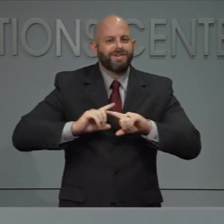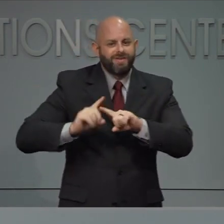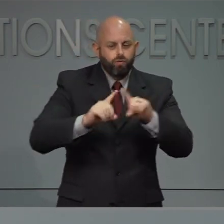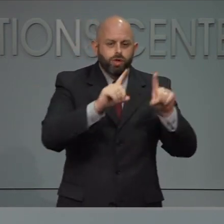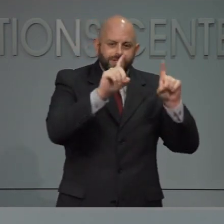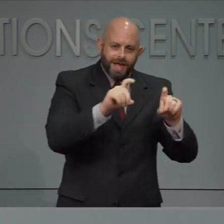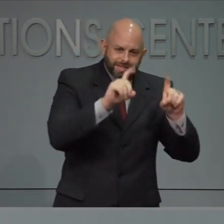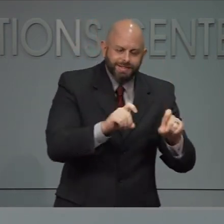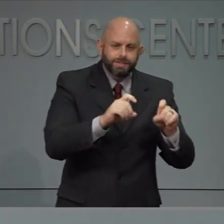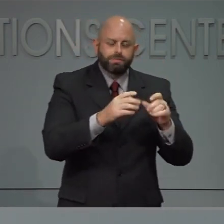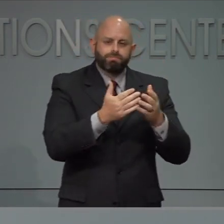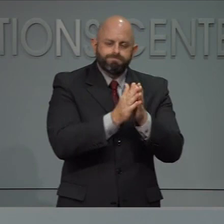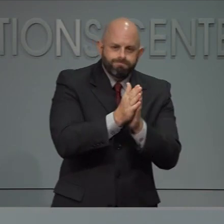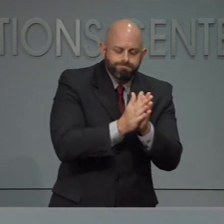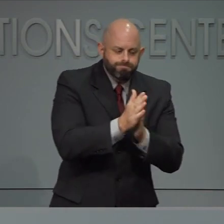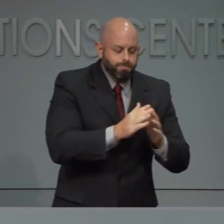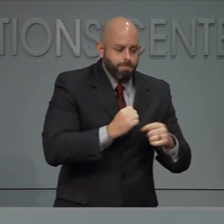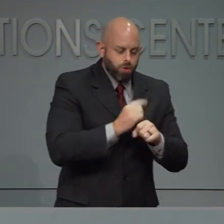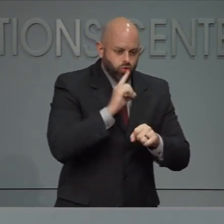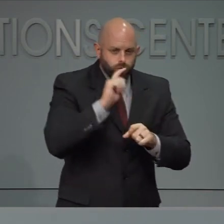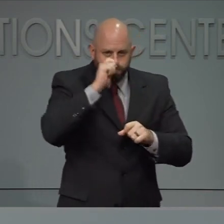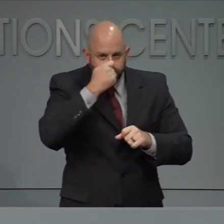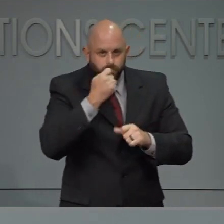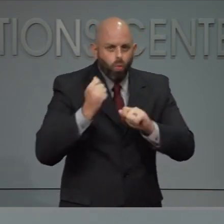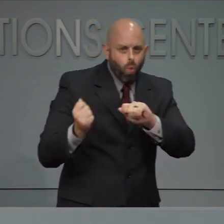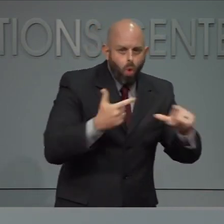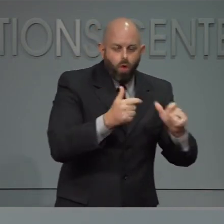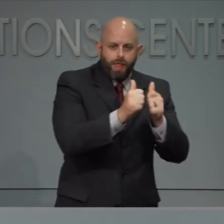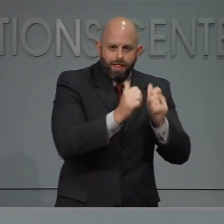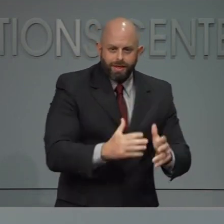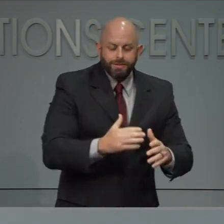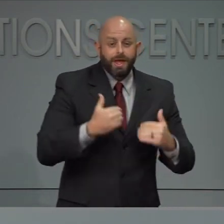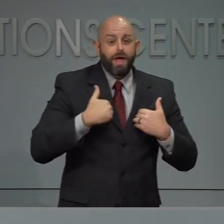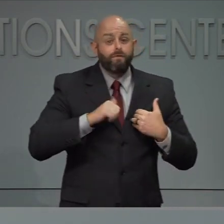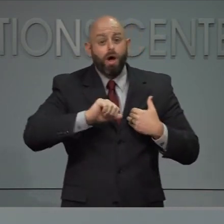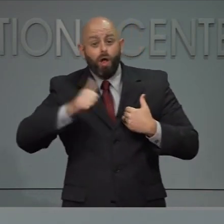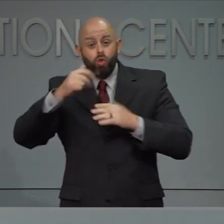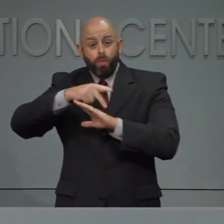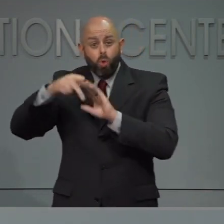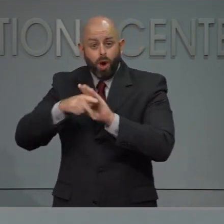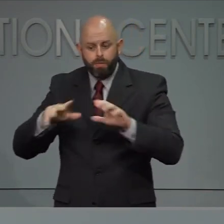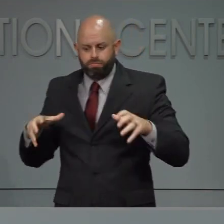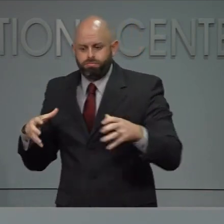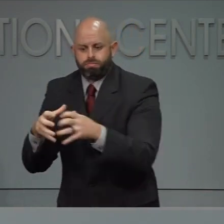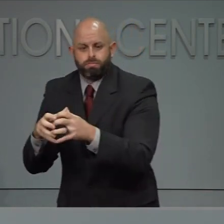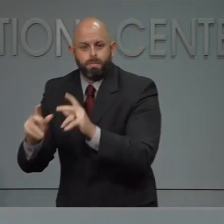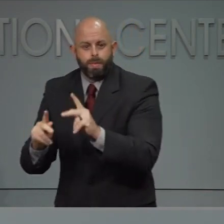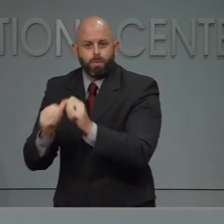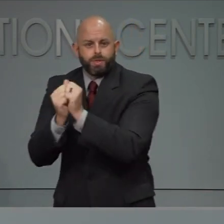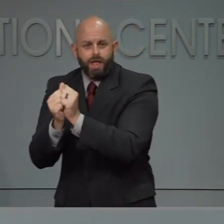THAT IS VERY AGGRESSIVE AND THEY'RE DOING OTHER PROTOCOLS OF TRYING TO COPE COURT. FOLKS TOGETHER I KNOW IT MAY